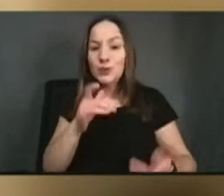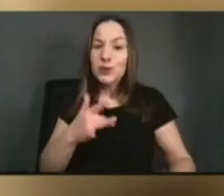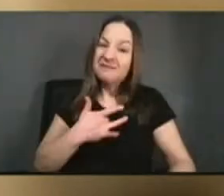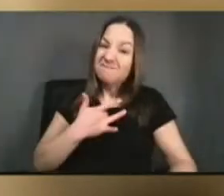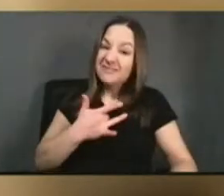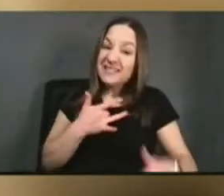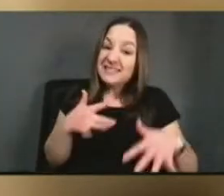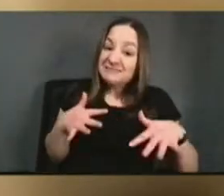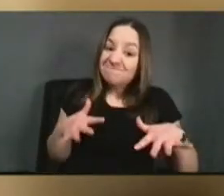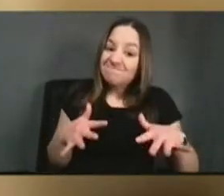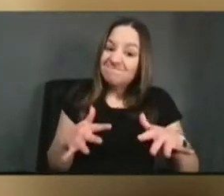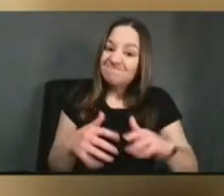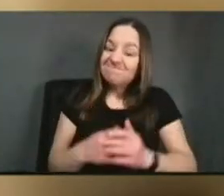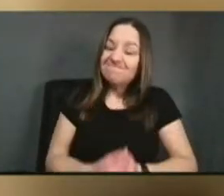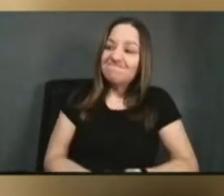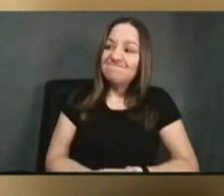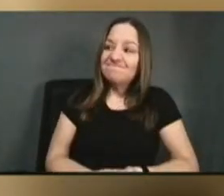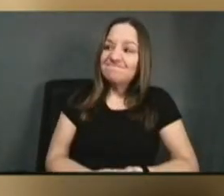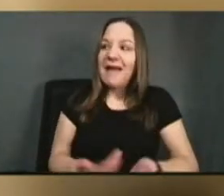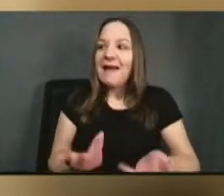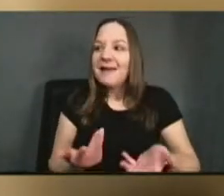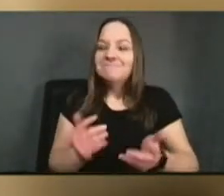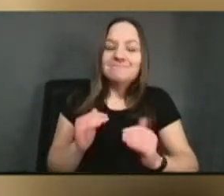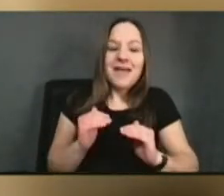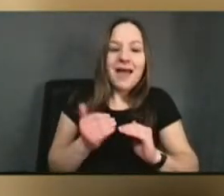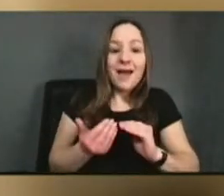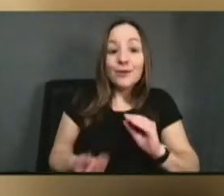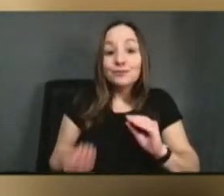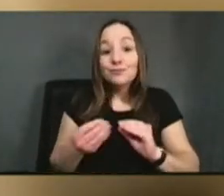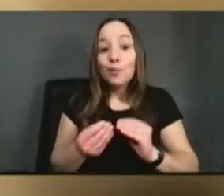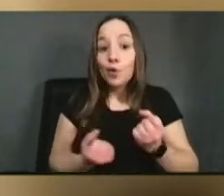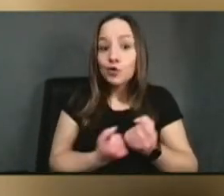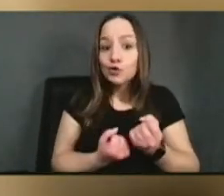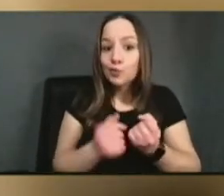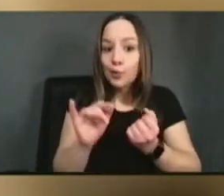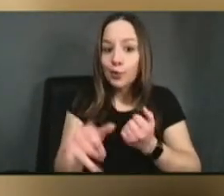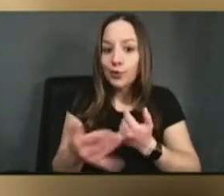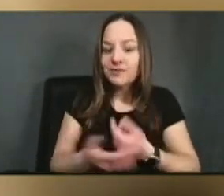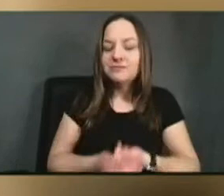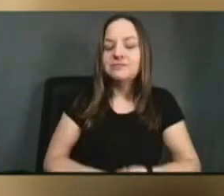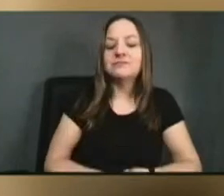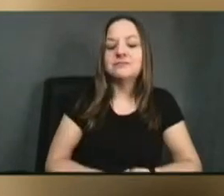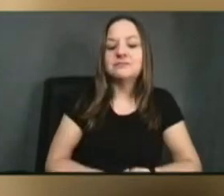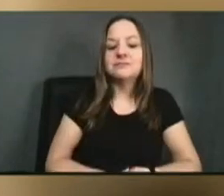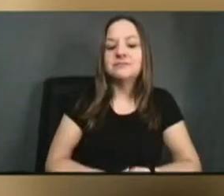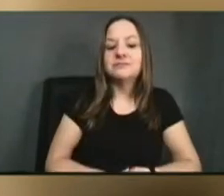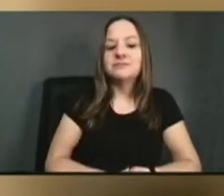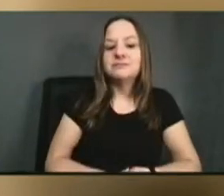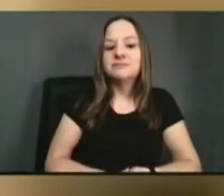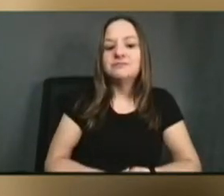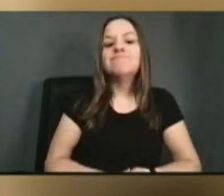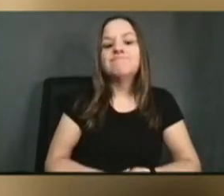families, parents, students who are feeling that anxiety how we